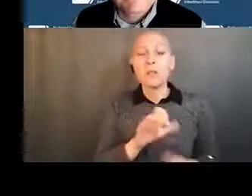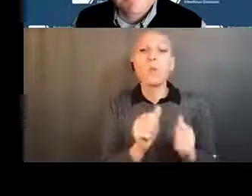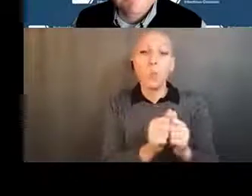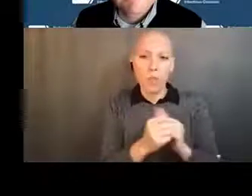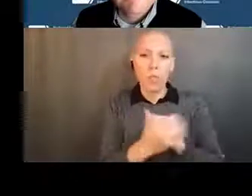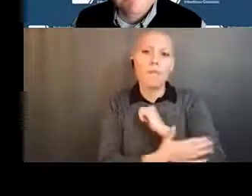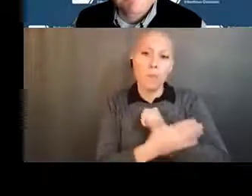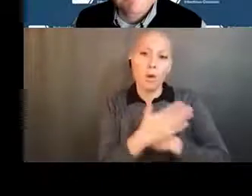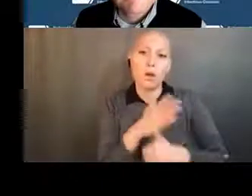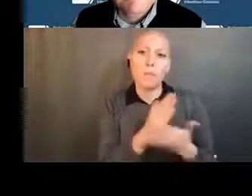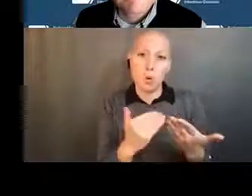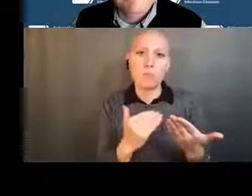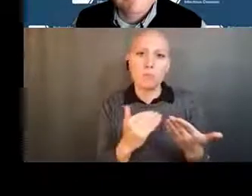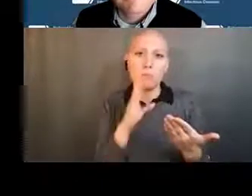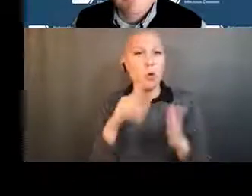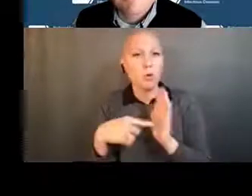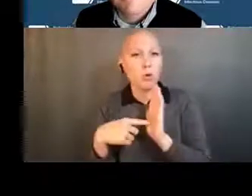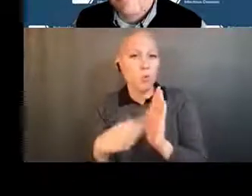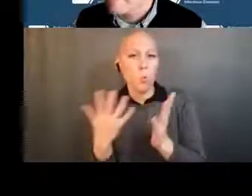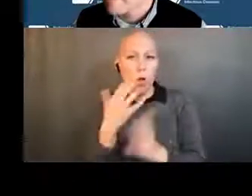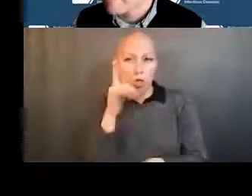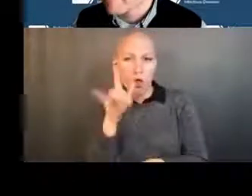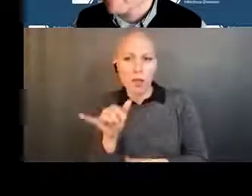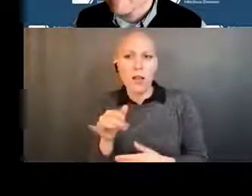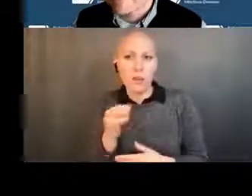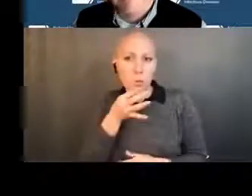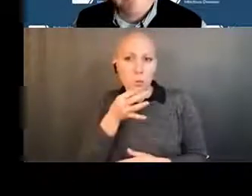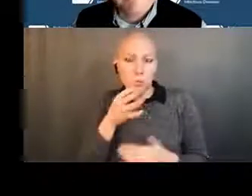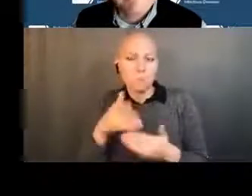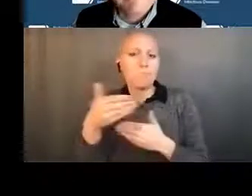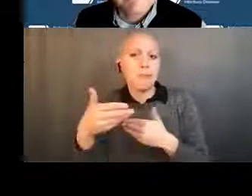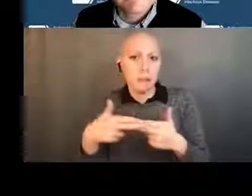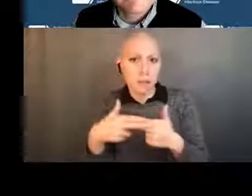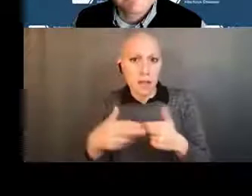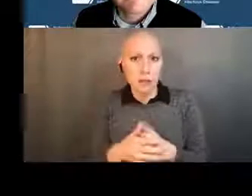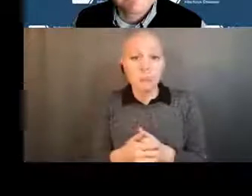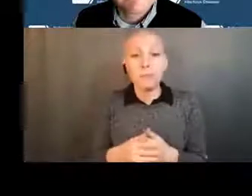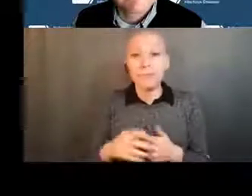So the second thing that you're going to need to know is if you're a direct foreign applicant,